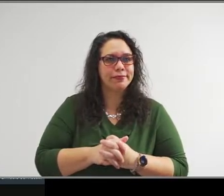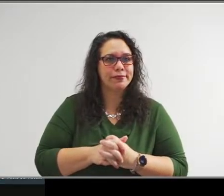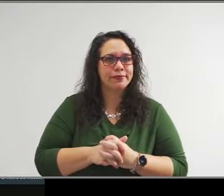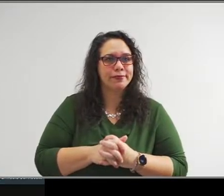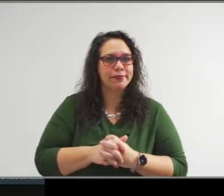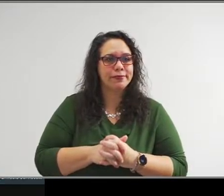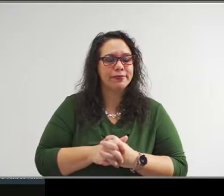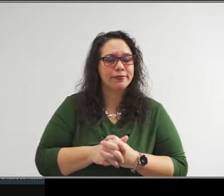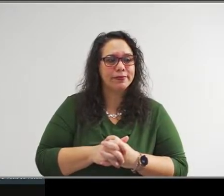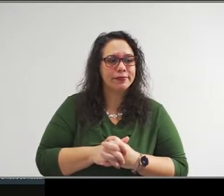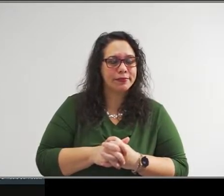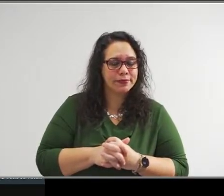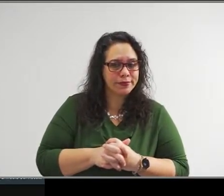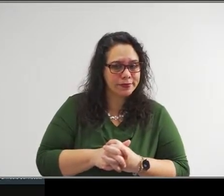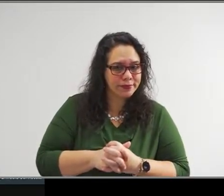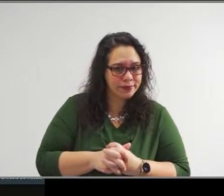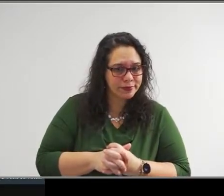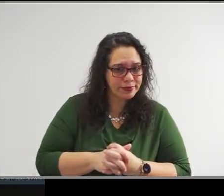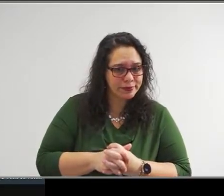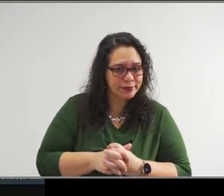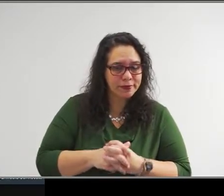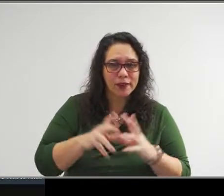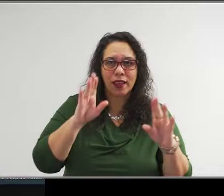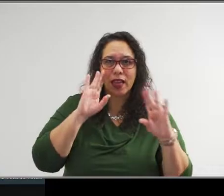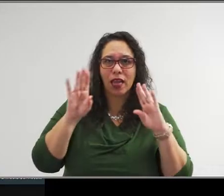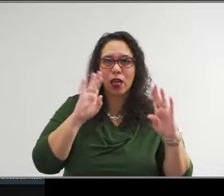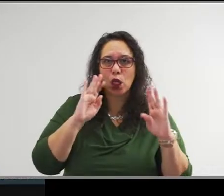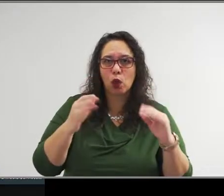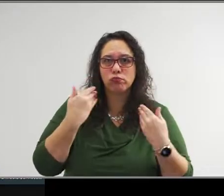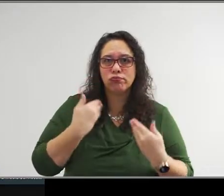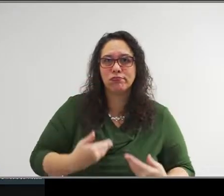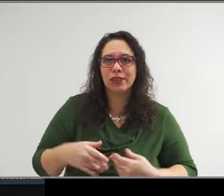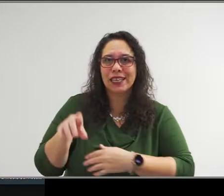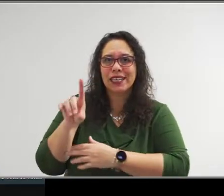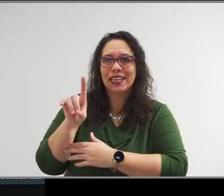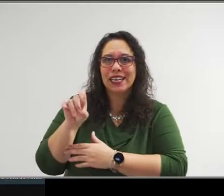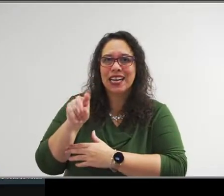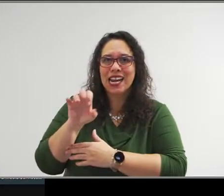Hello, my name is Tom I am addressing the reopening